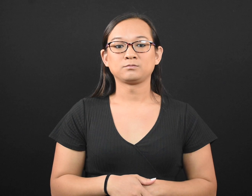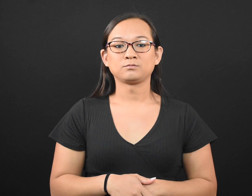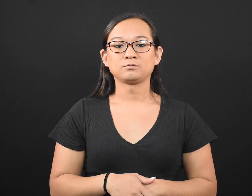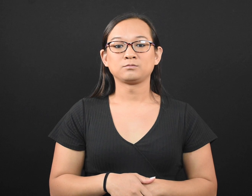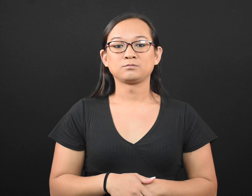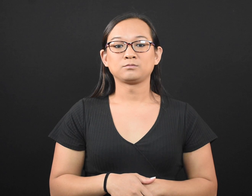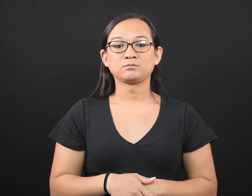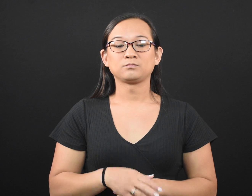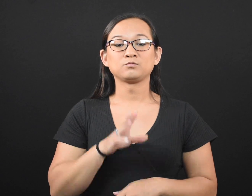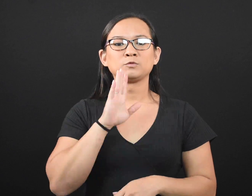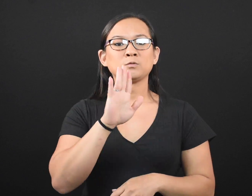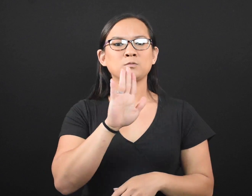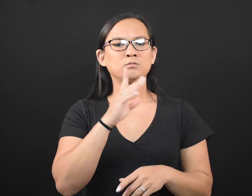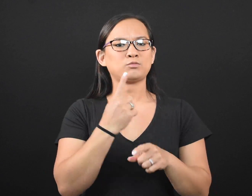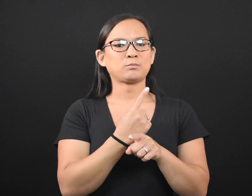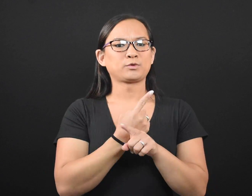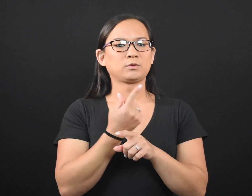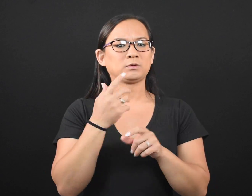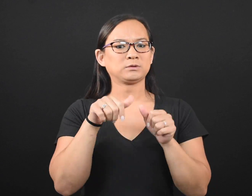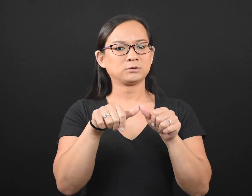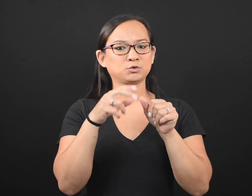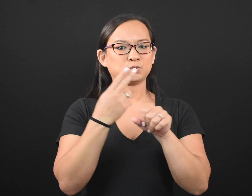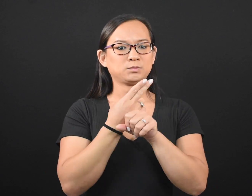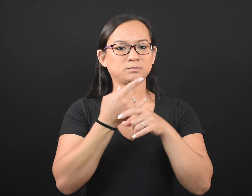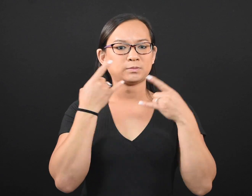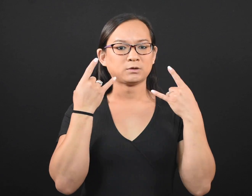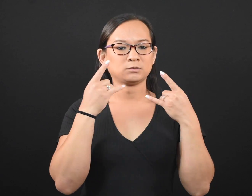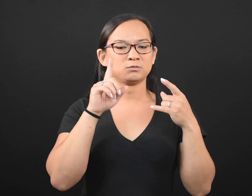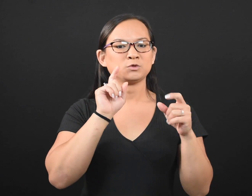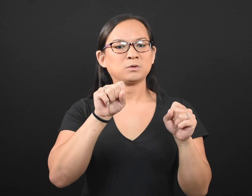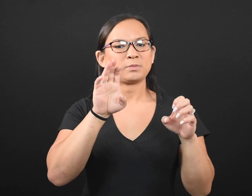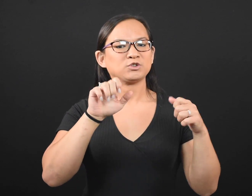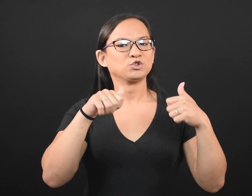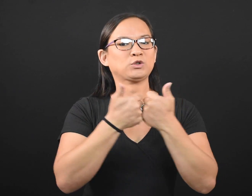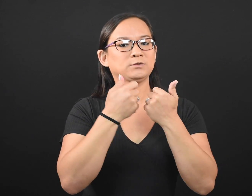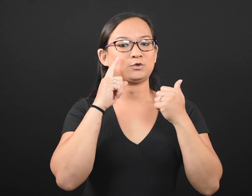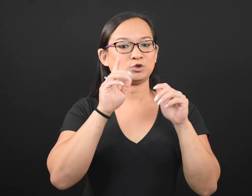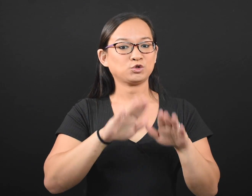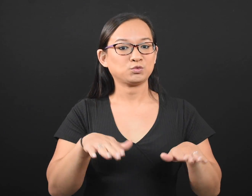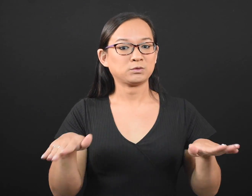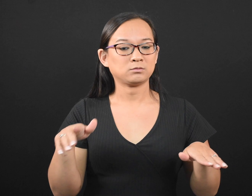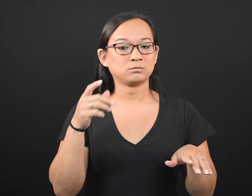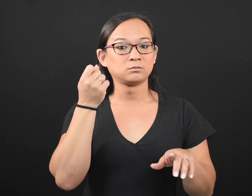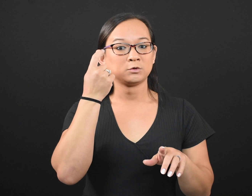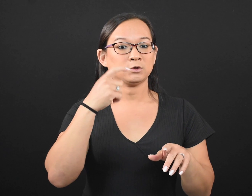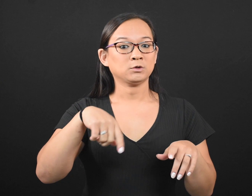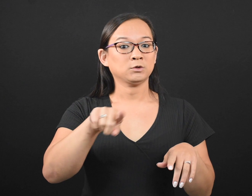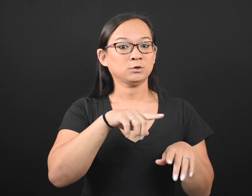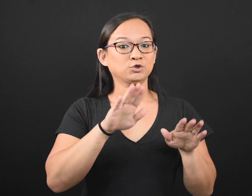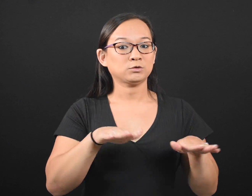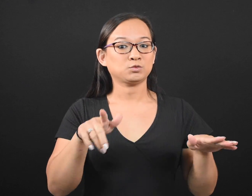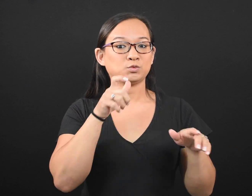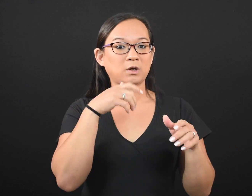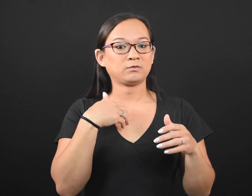some people. Appropriate and consistent use of masks may be challenging for some children, such as children with certain